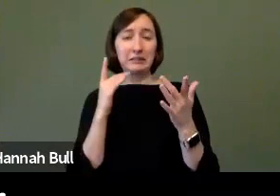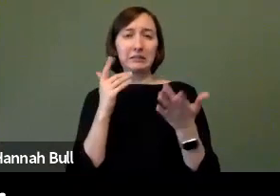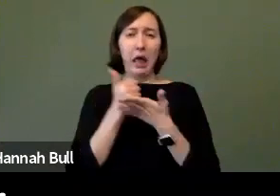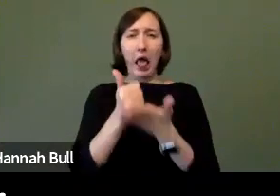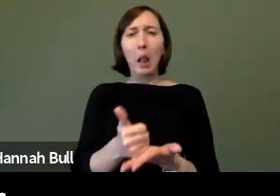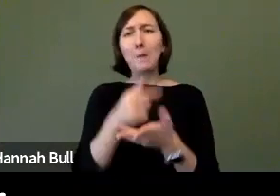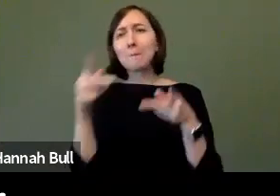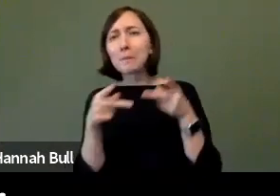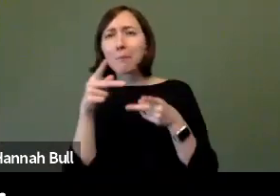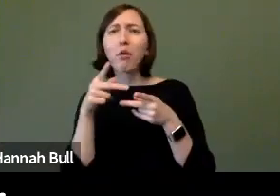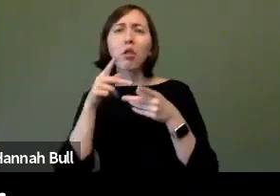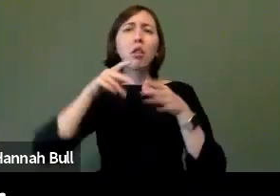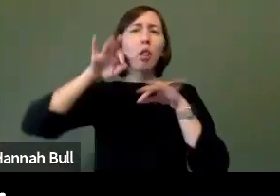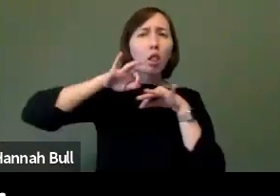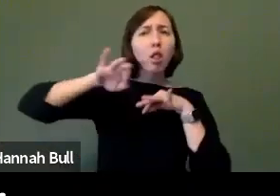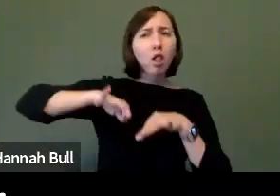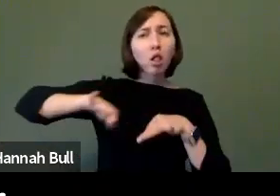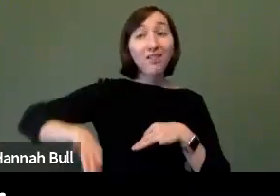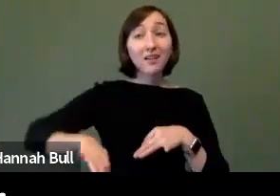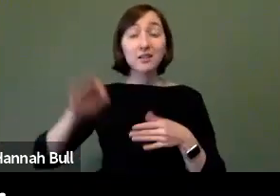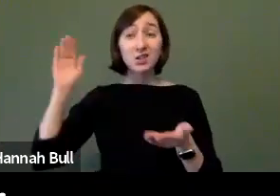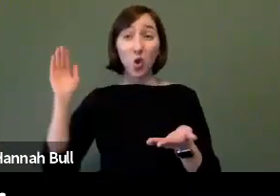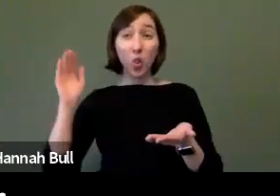As things slowed down, our calls slowed down.